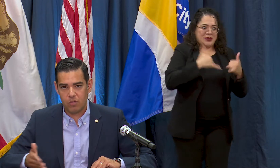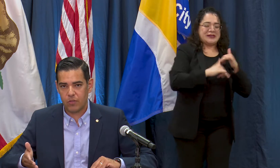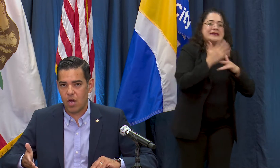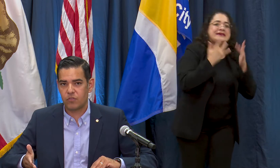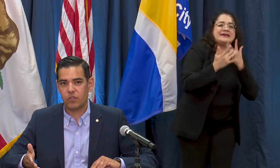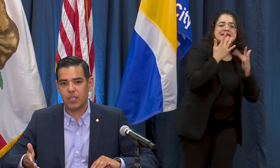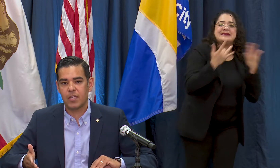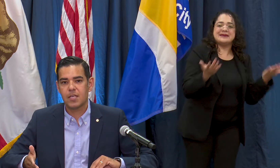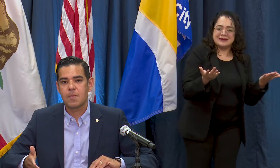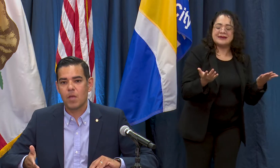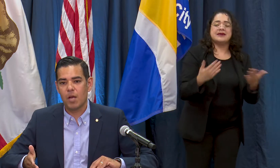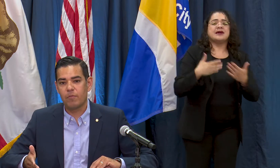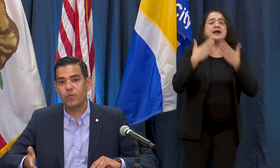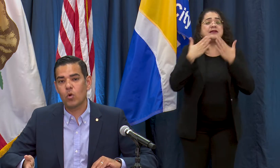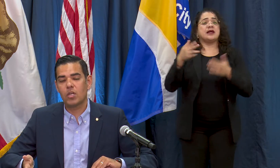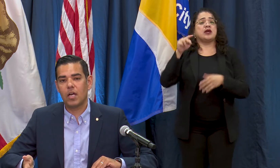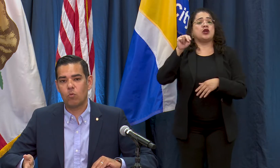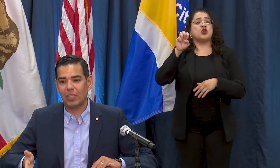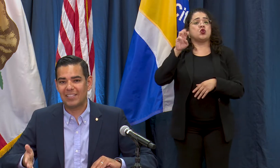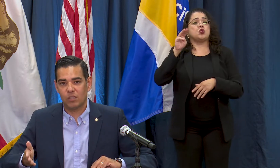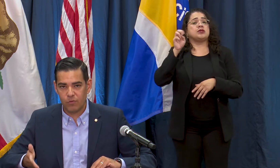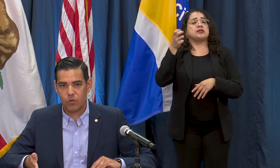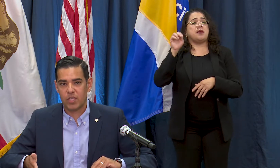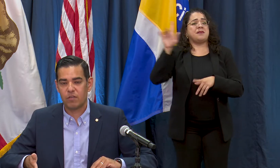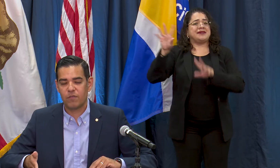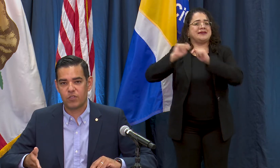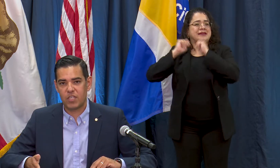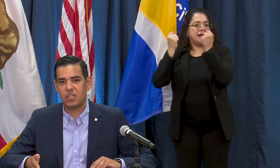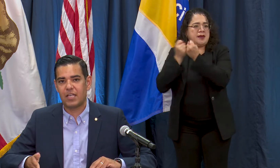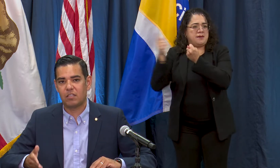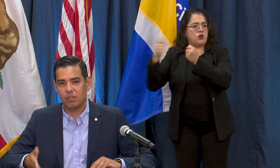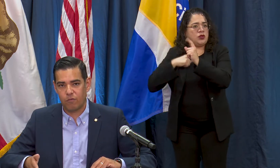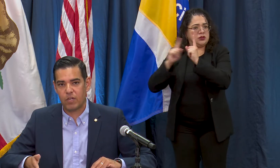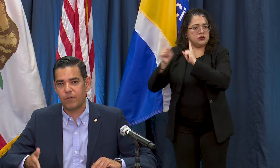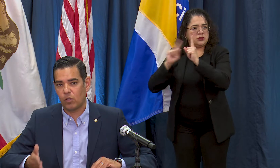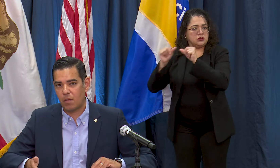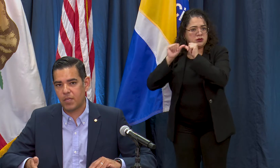with constantly for really delivering for cities and delivering for Long Beach